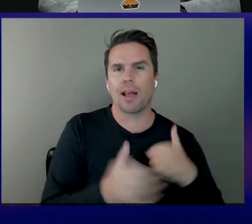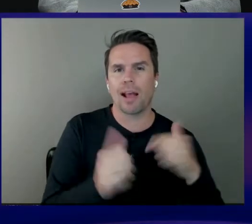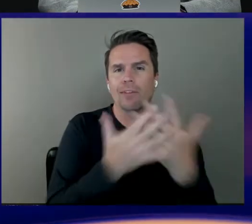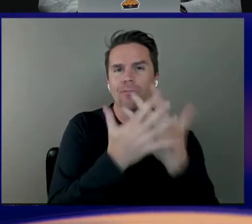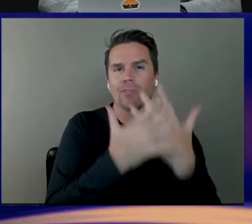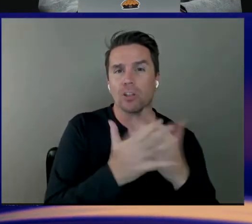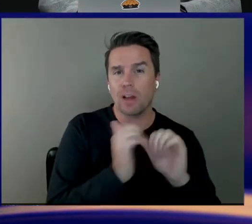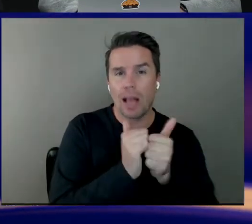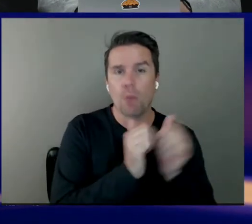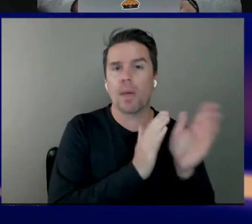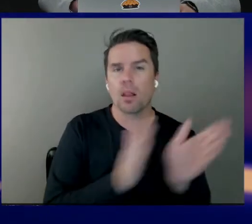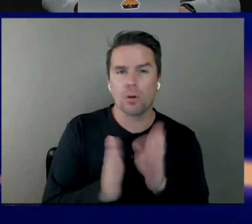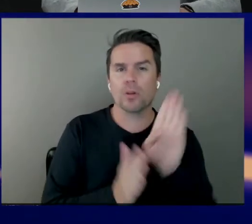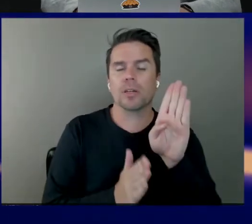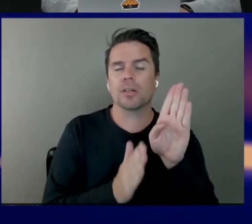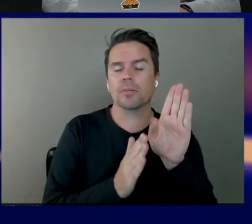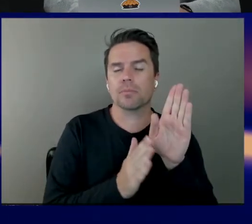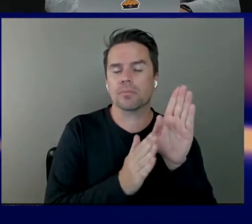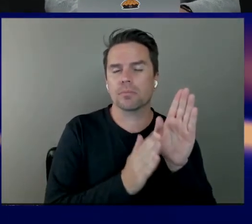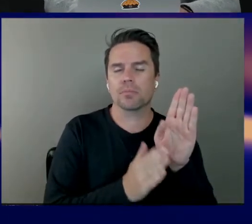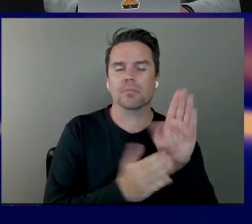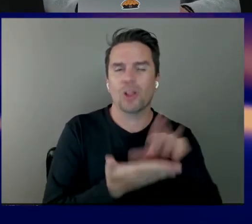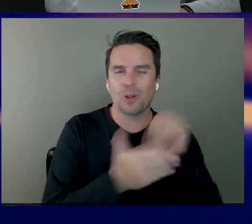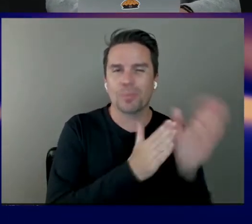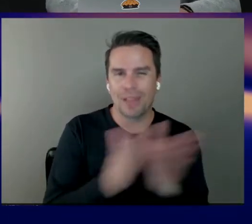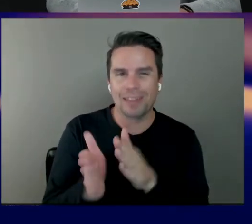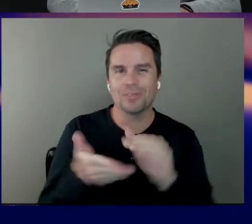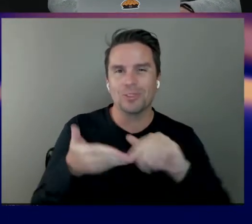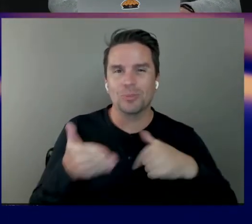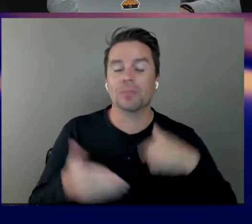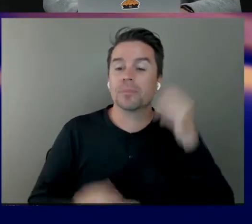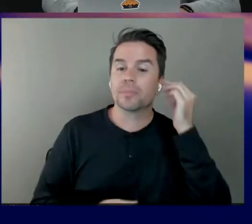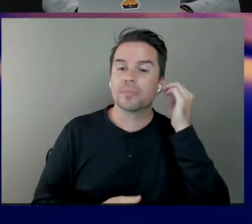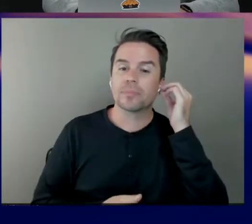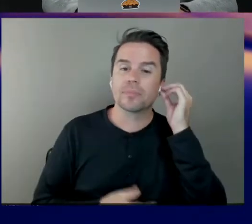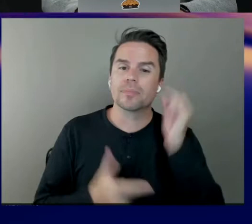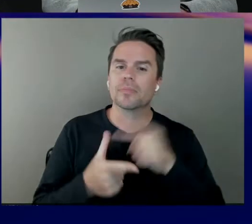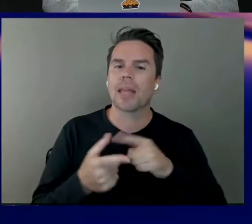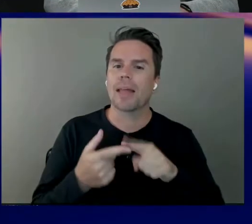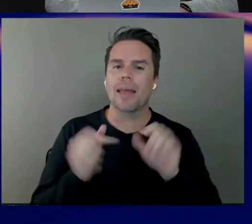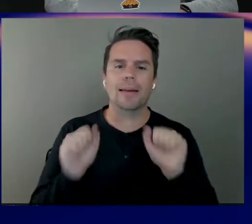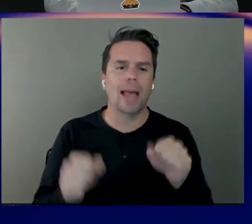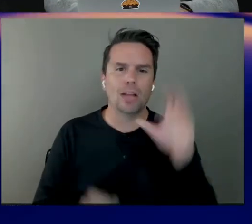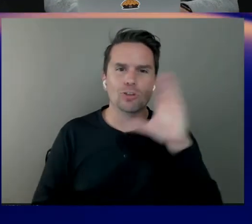And then I can just do a simple search here, like storage. Hopefully I spell it right.